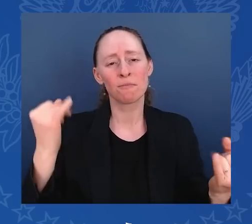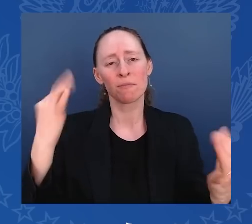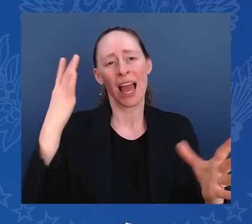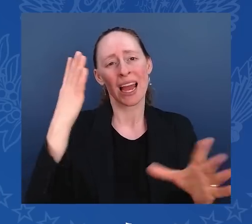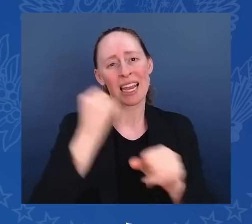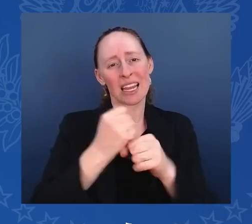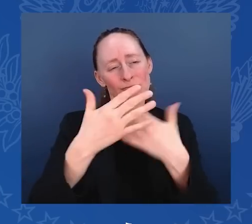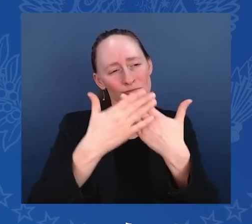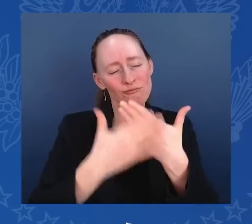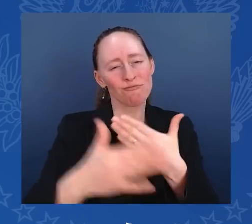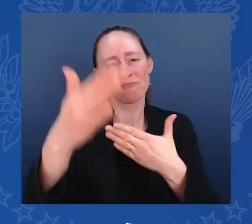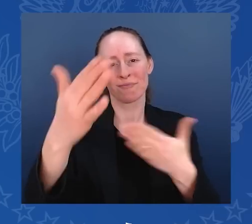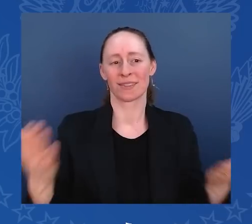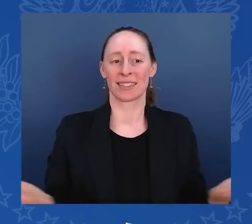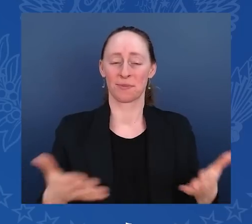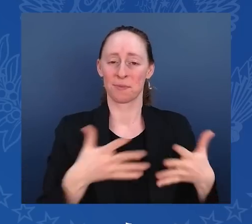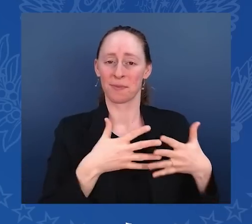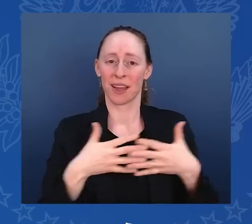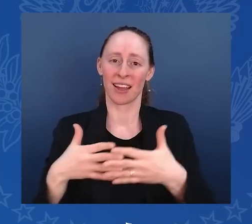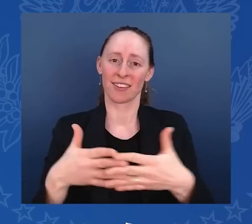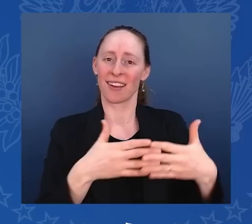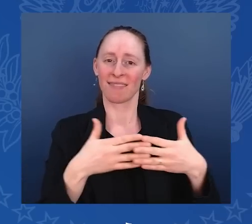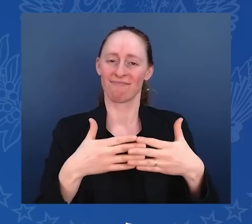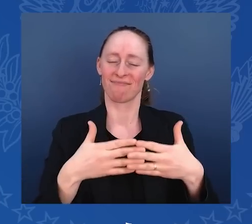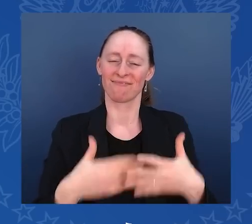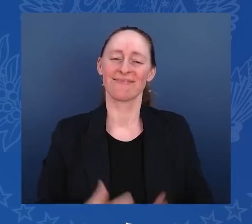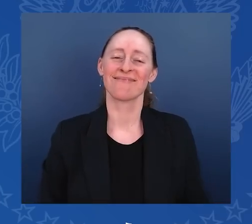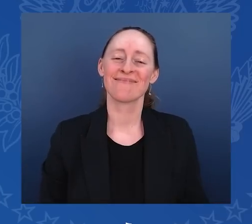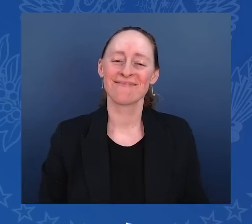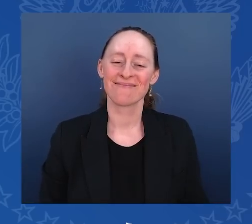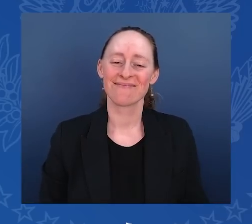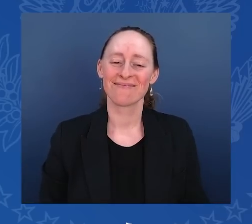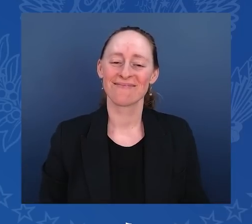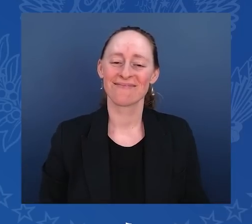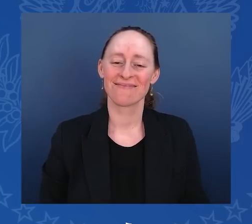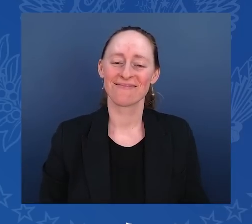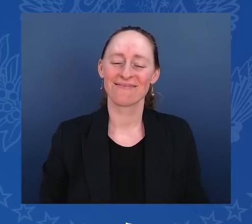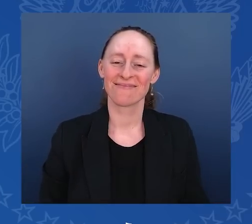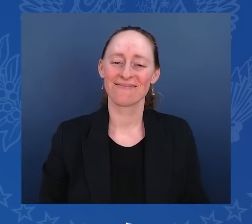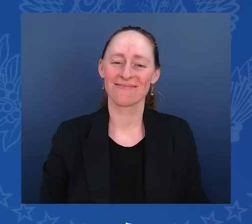Leader Schumer: Thank you. Thank you, everybody. It's a great day. And I thank everyone for being here.